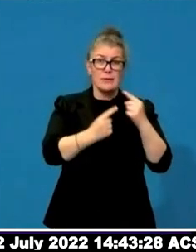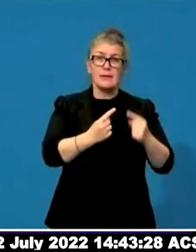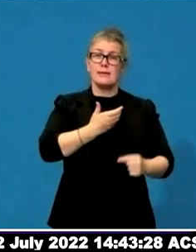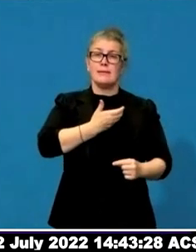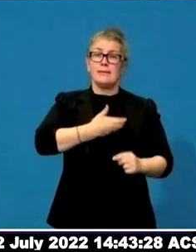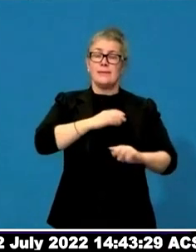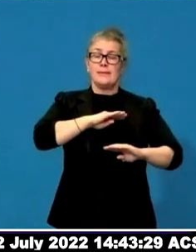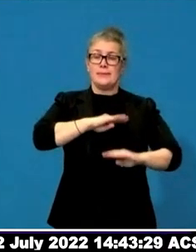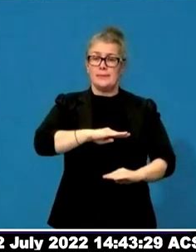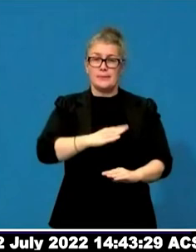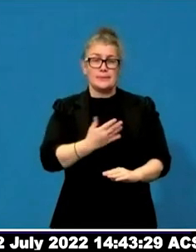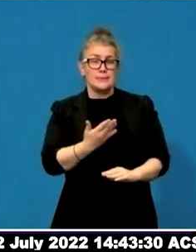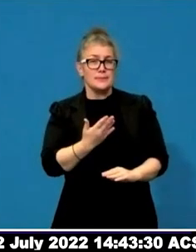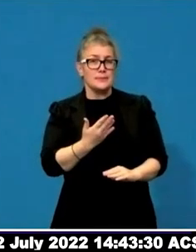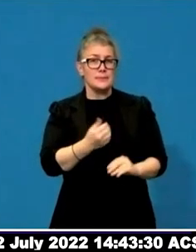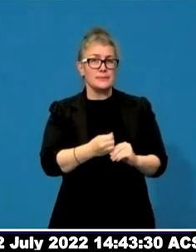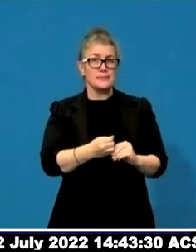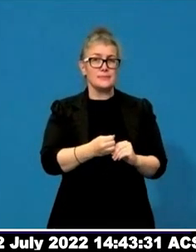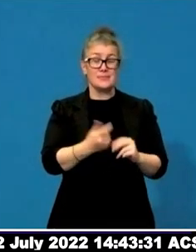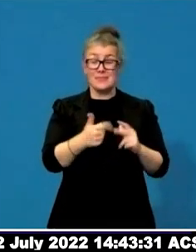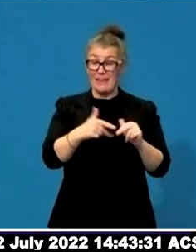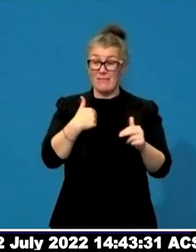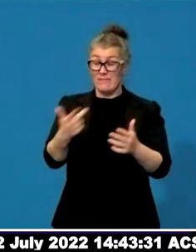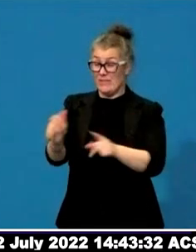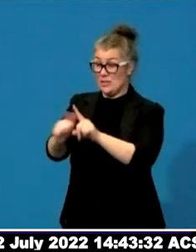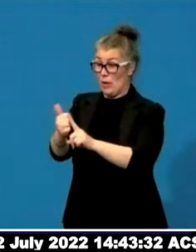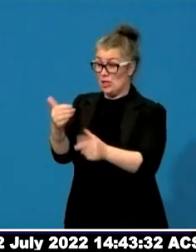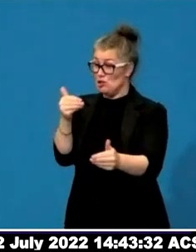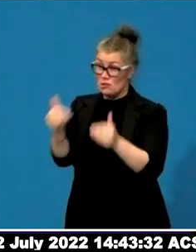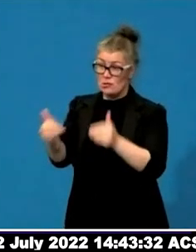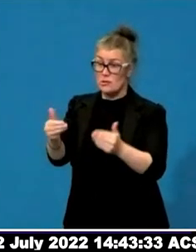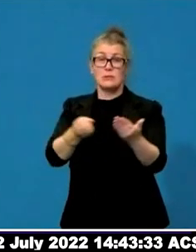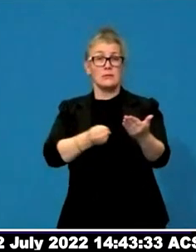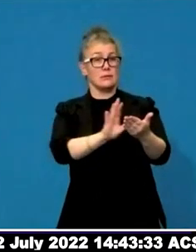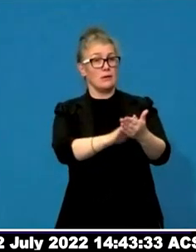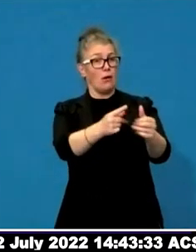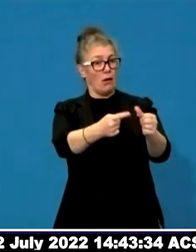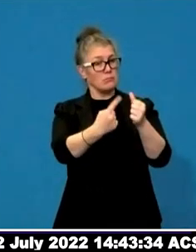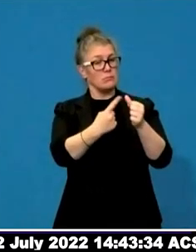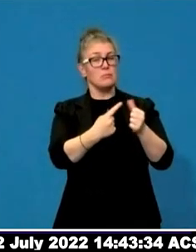When I know that I'm at a loss of what to do, I go there and seek help.